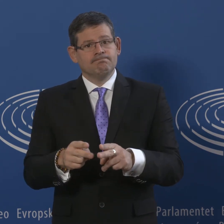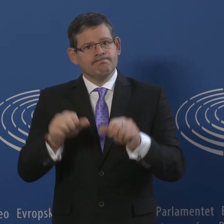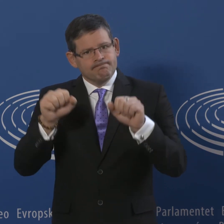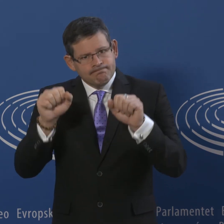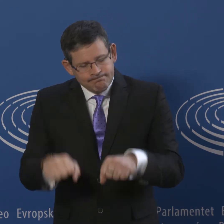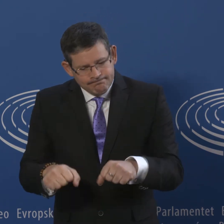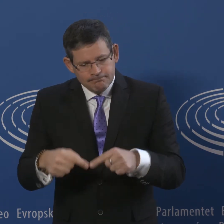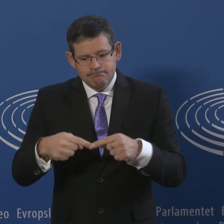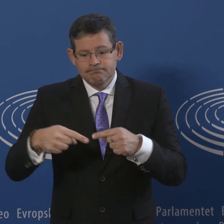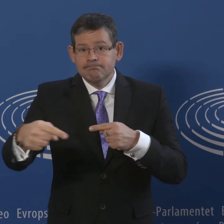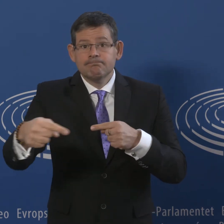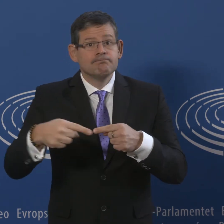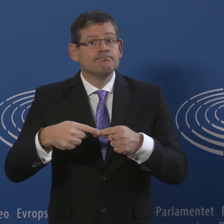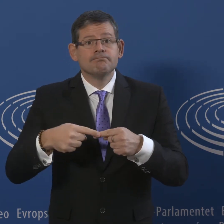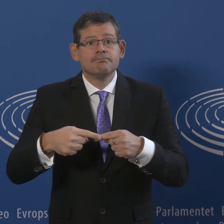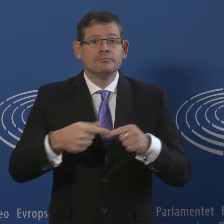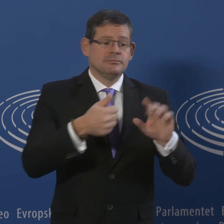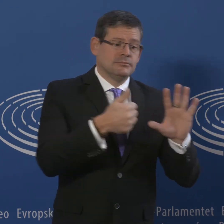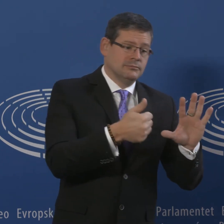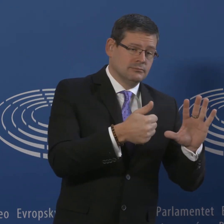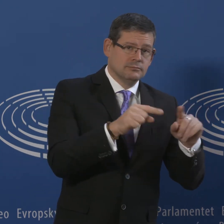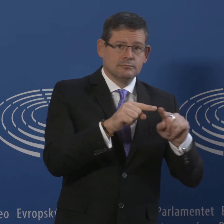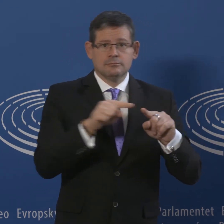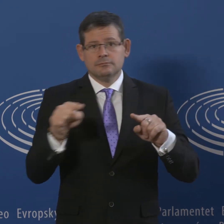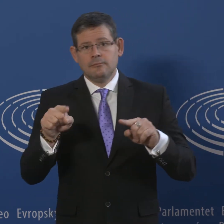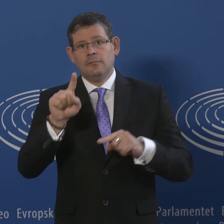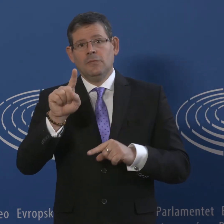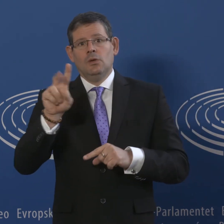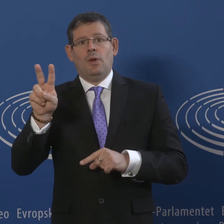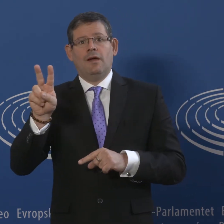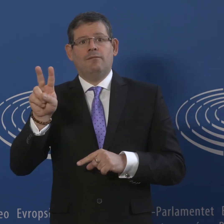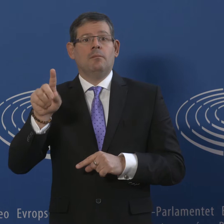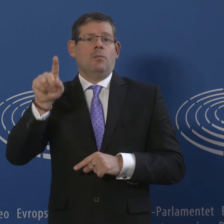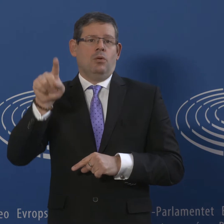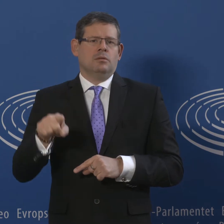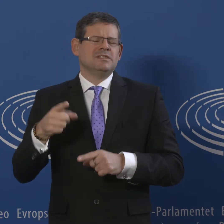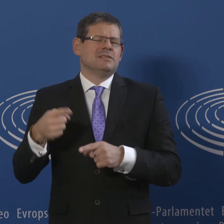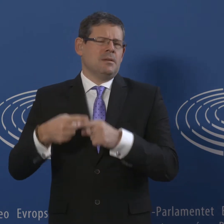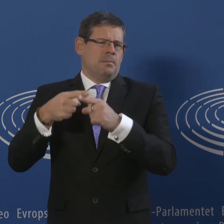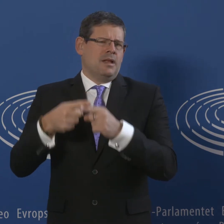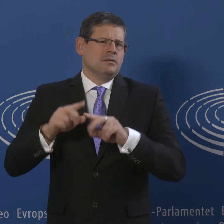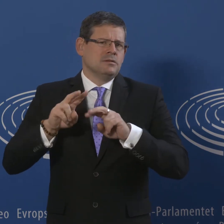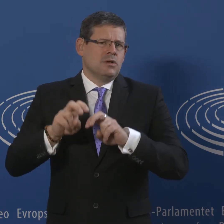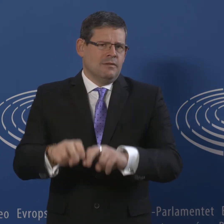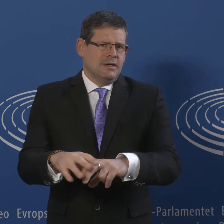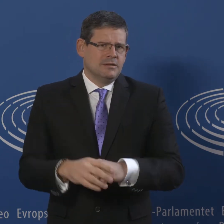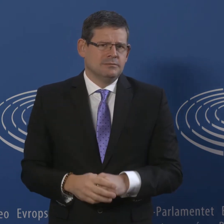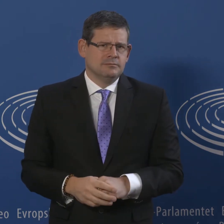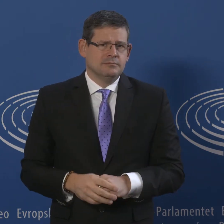as soon as possible and within 6 or 12 months (depending on the surveys)